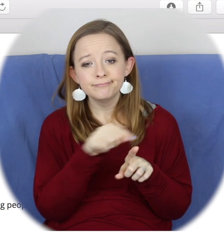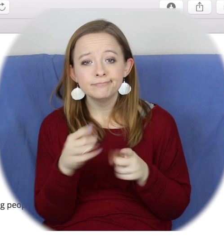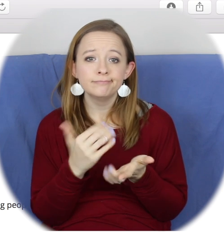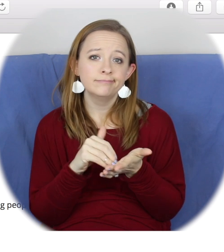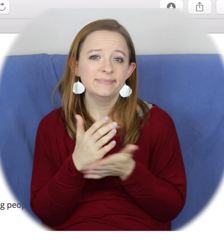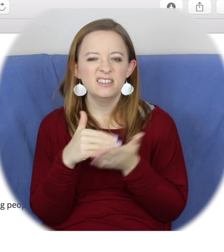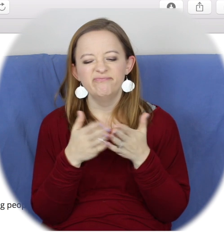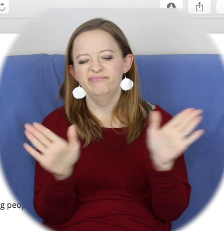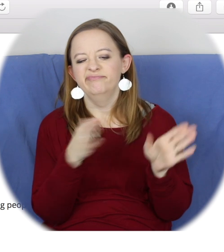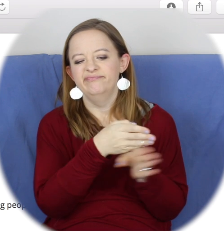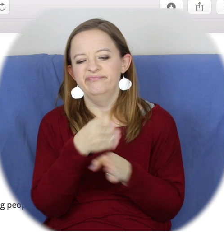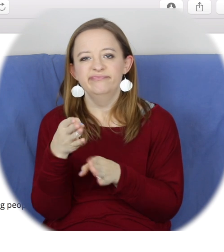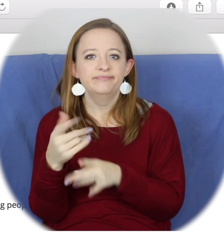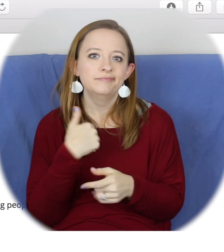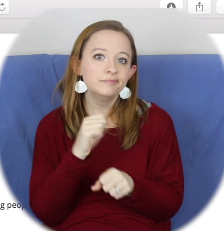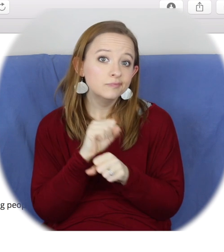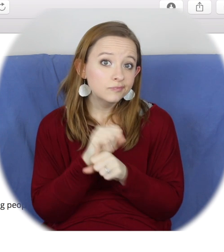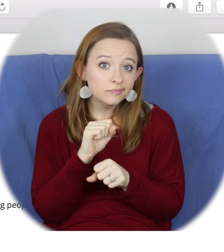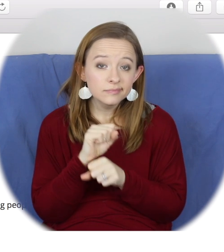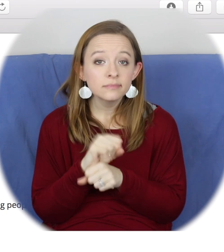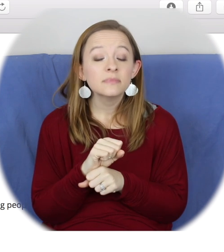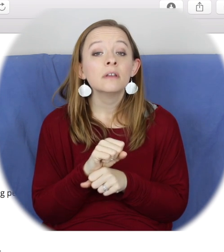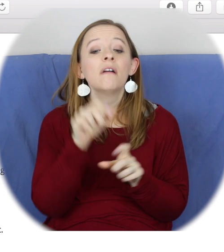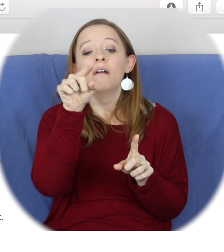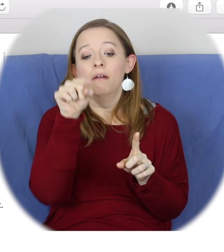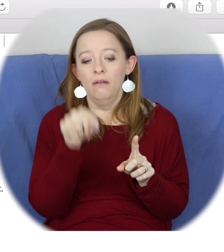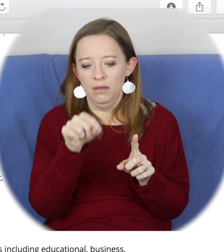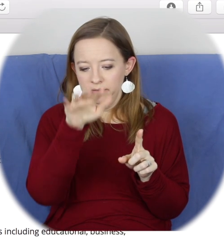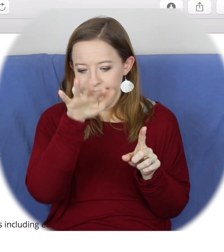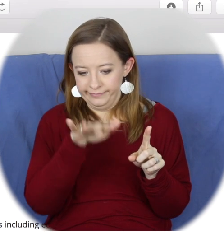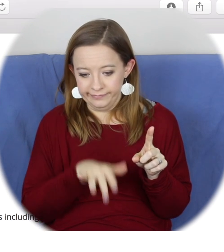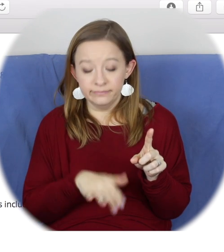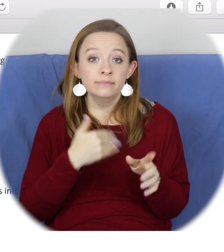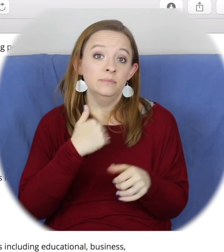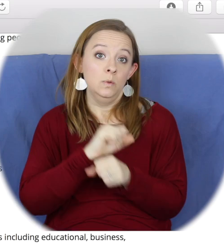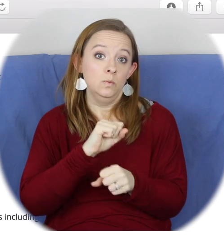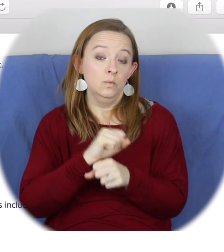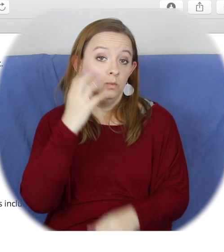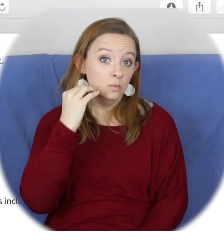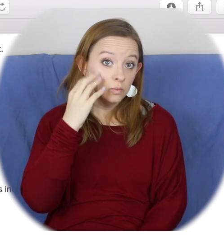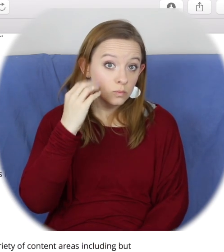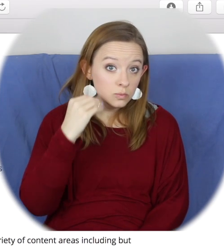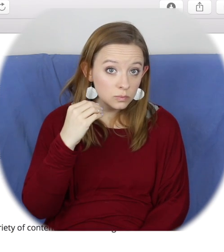and then again, some of just the general areas that I've worked in. Then this is my work experience.